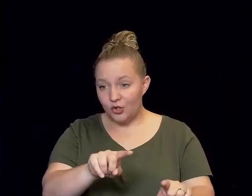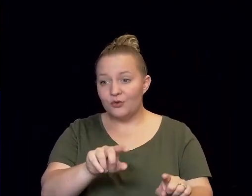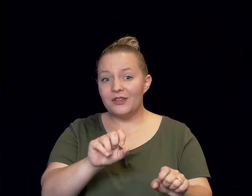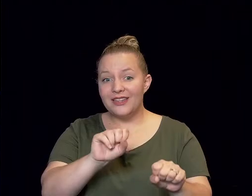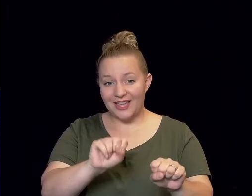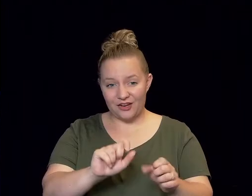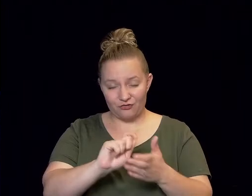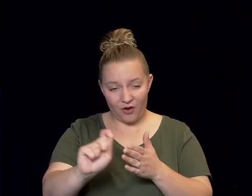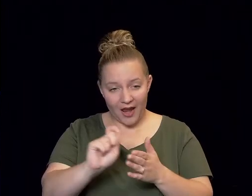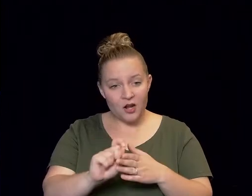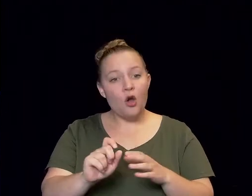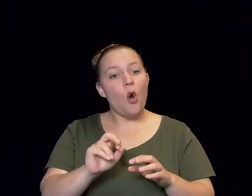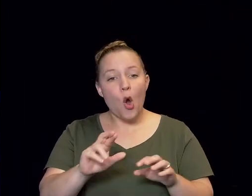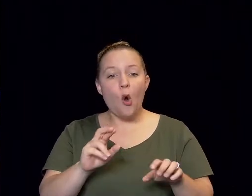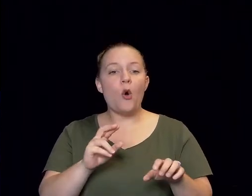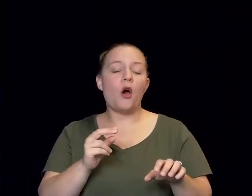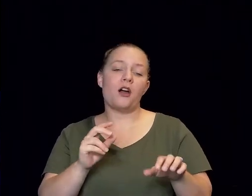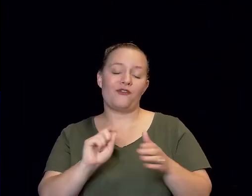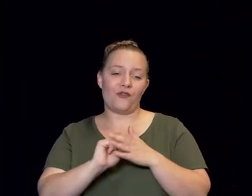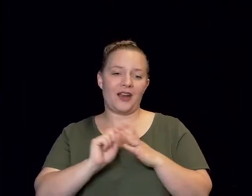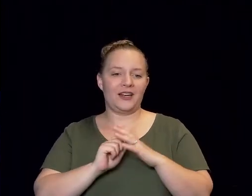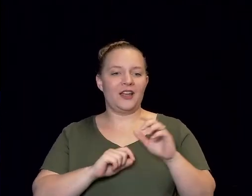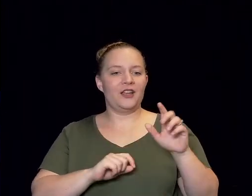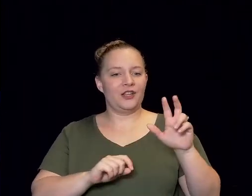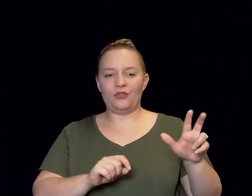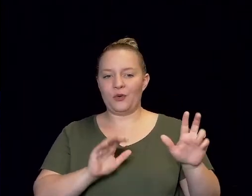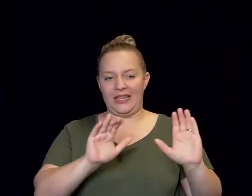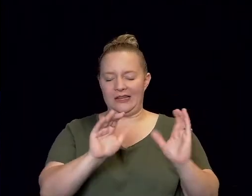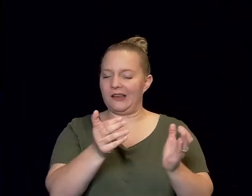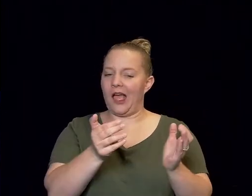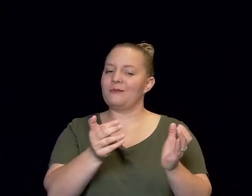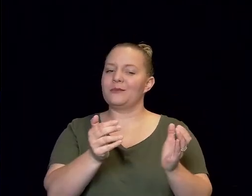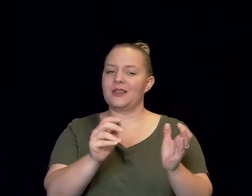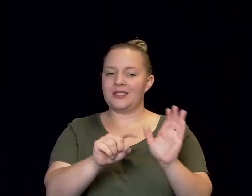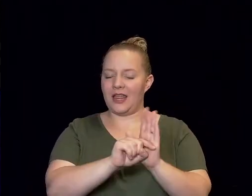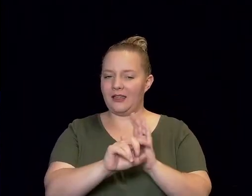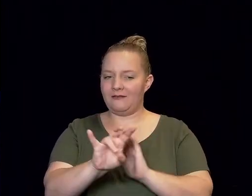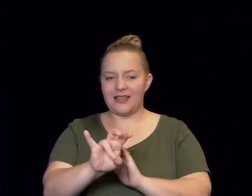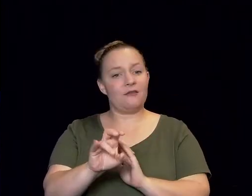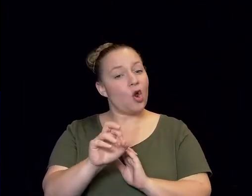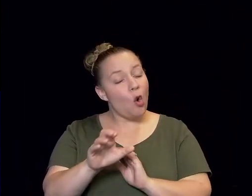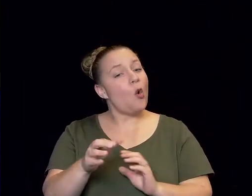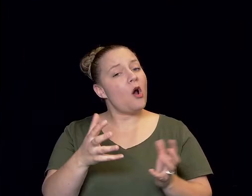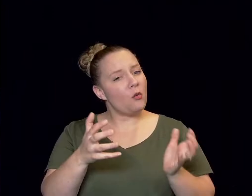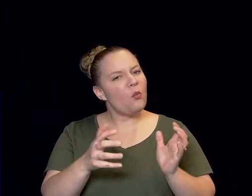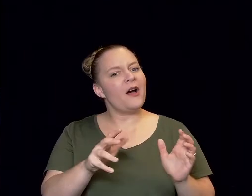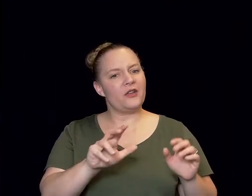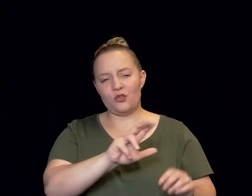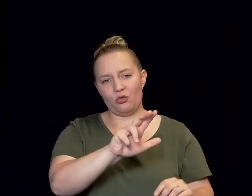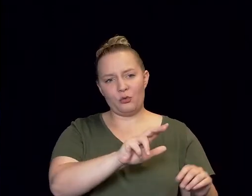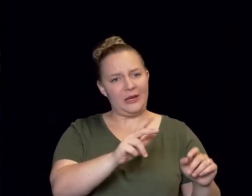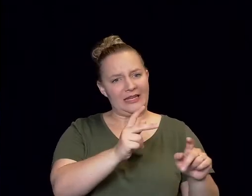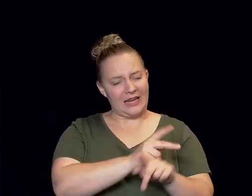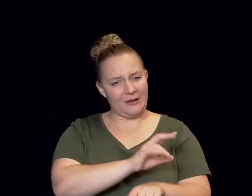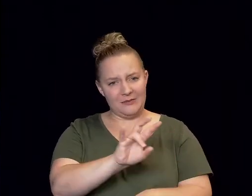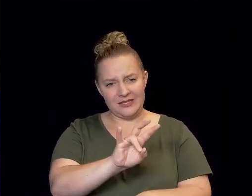You can also write it out as 3 times -7 or if you want to just take 3 times 7 and do that